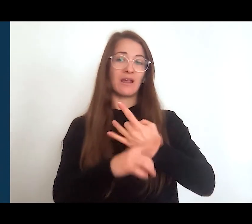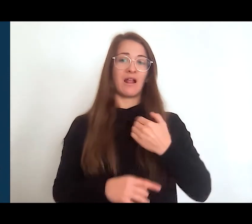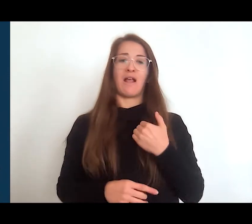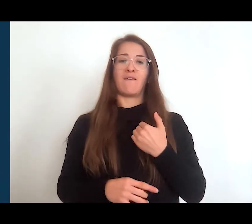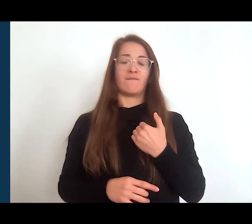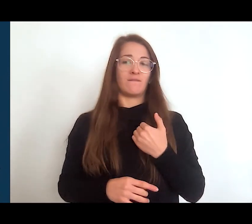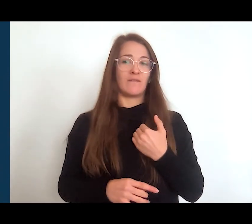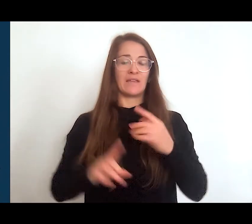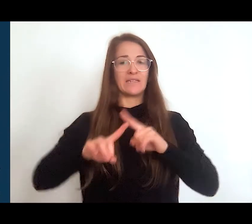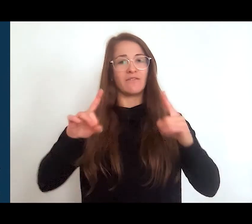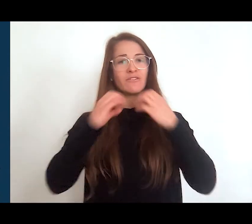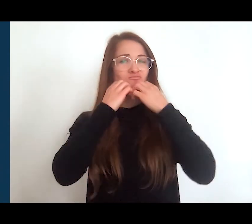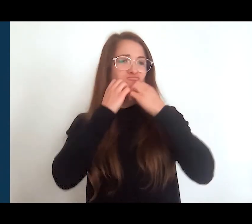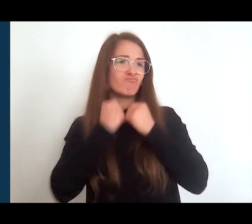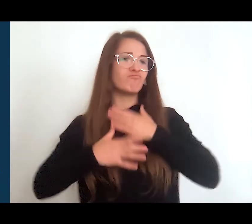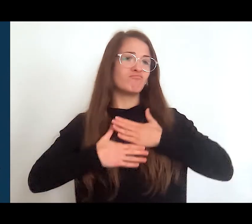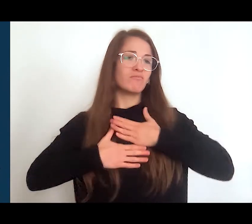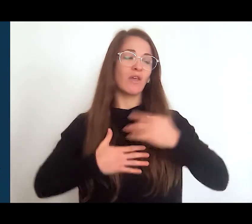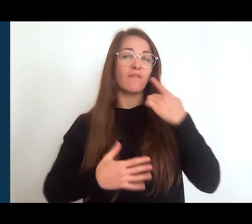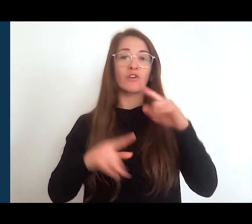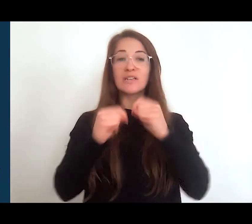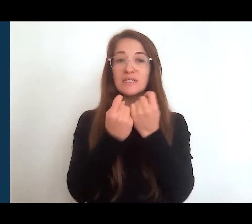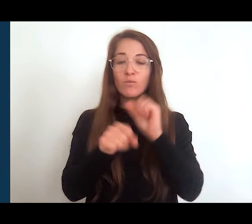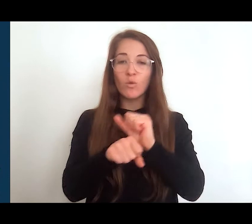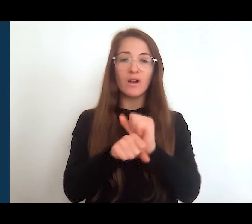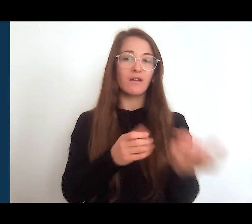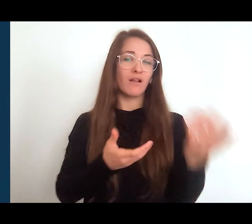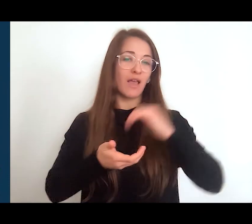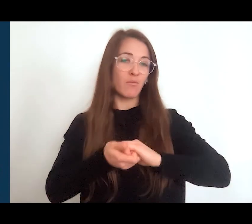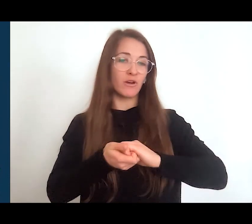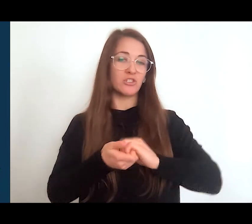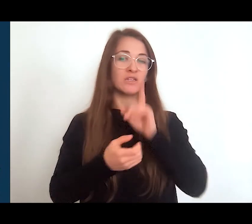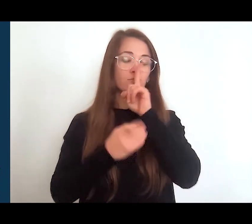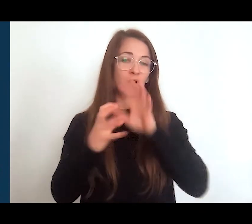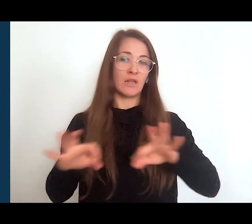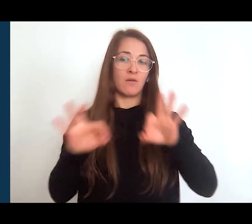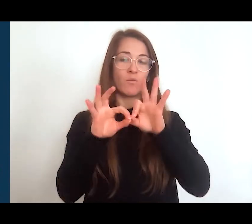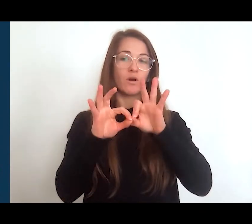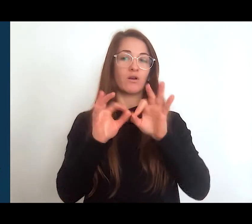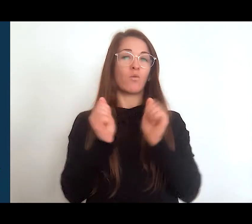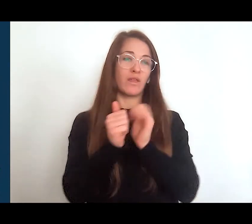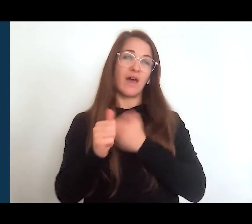HERE FOR 8 MONTHS I HAVE LIKE A DIFFERENT APPRECIATION FOR TEAM WORK AND COLLABORATION.